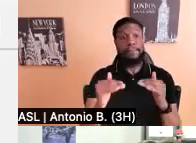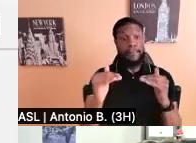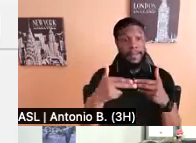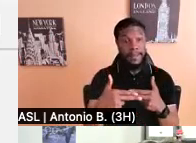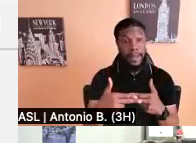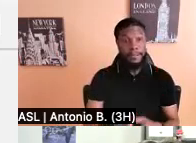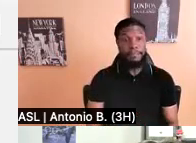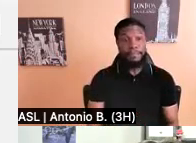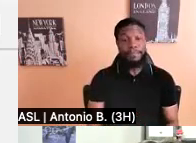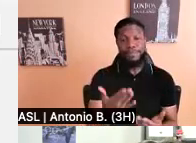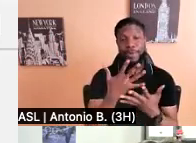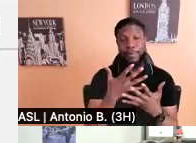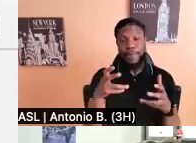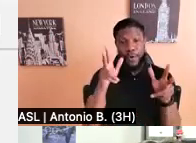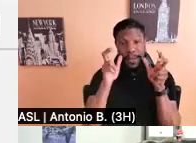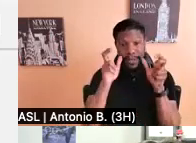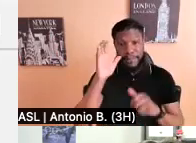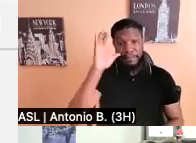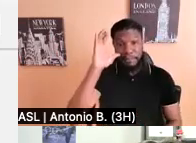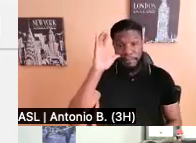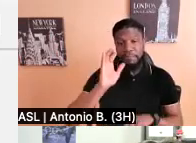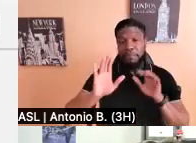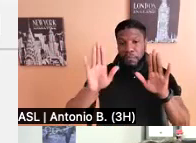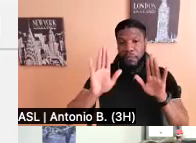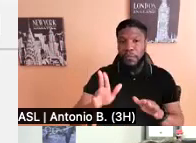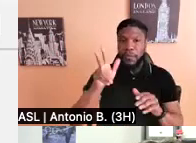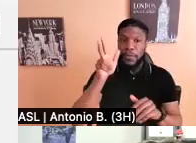Thank you so much for listening. It was great to hear the other presentations as